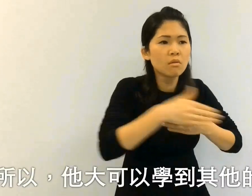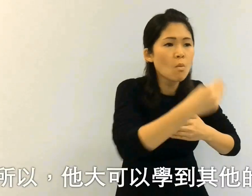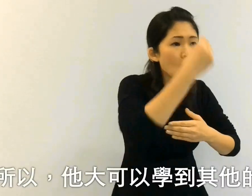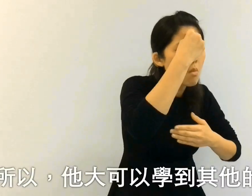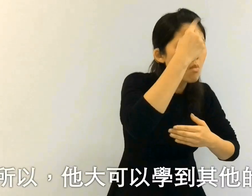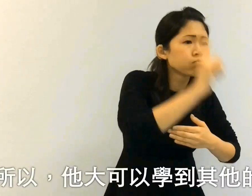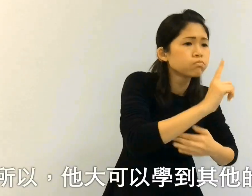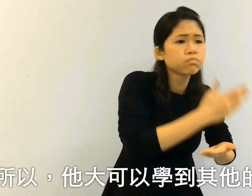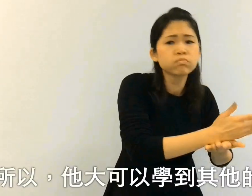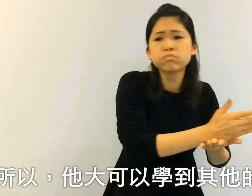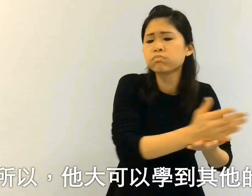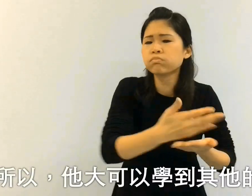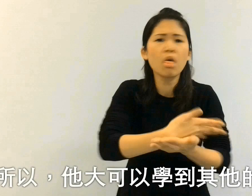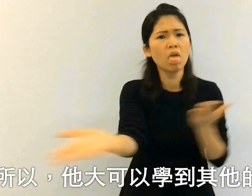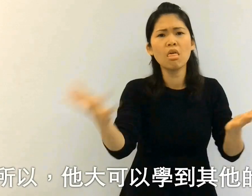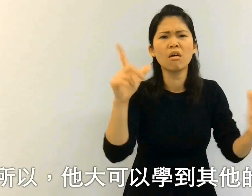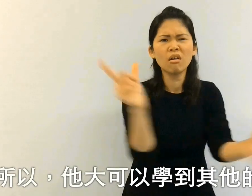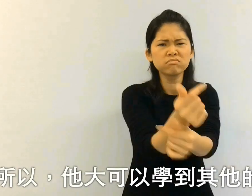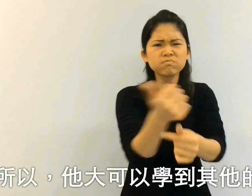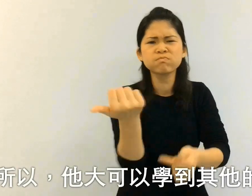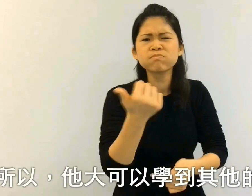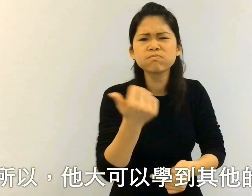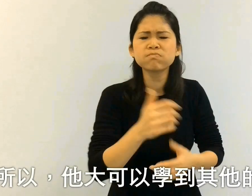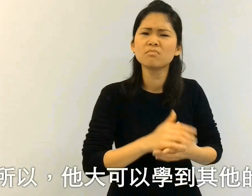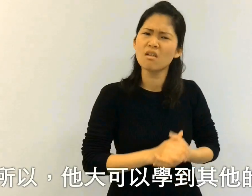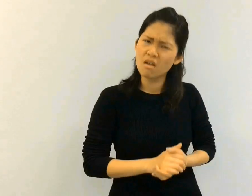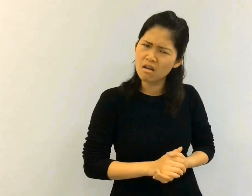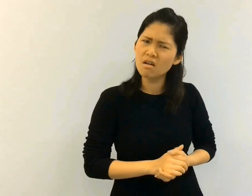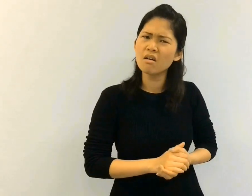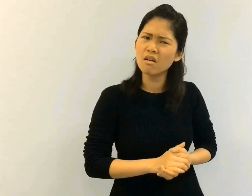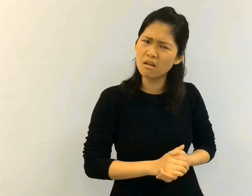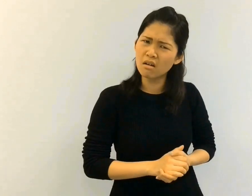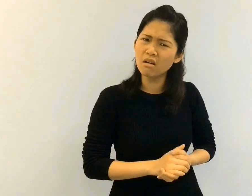So he can then pick up other knowledge.